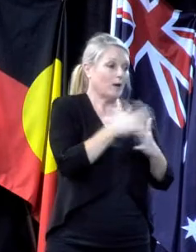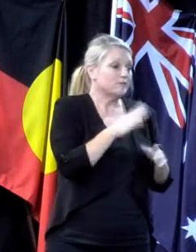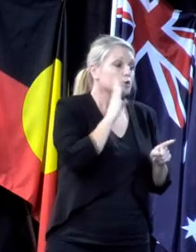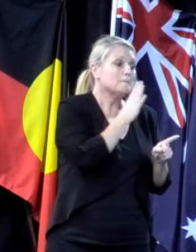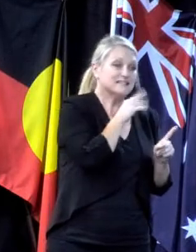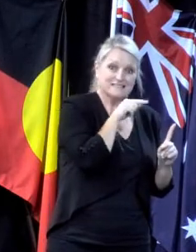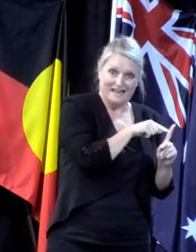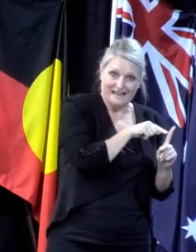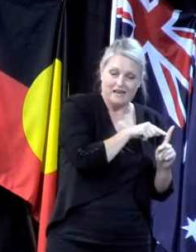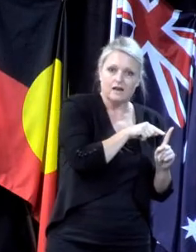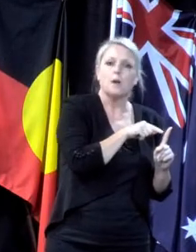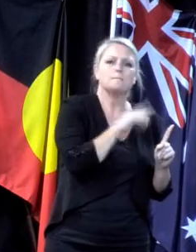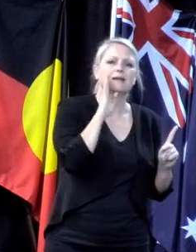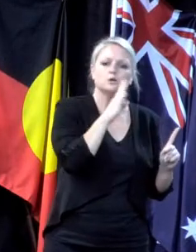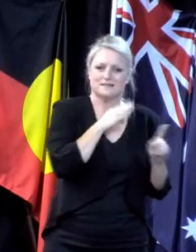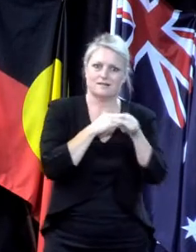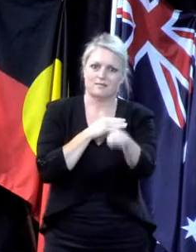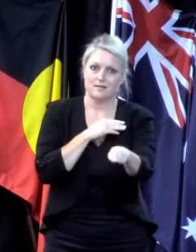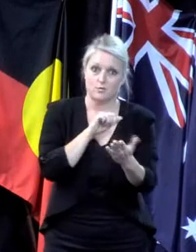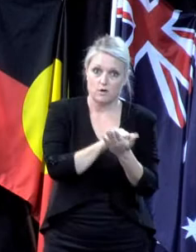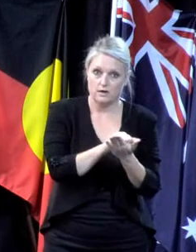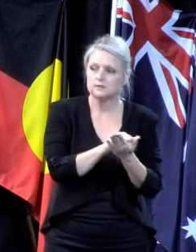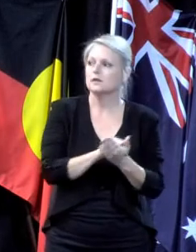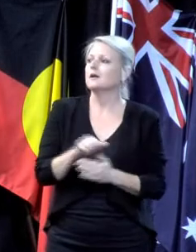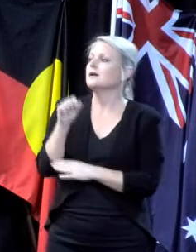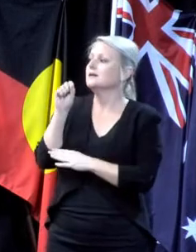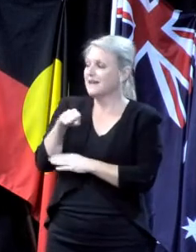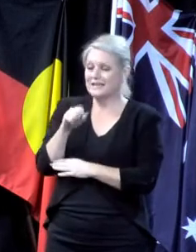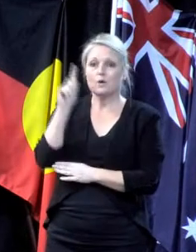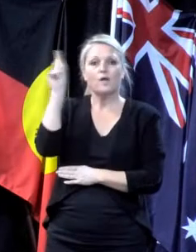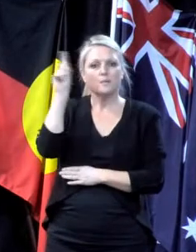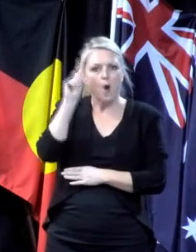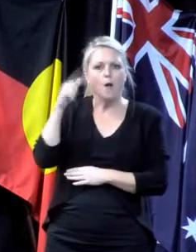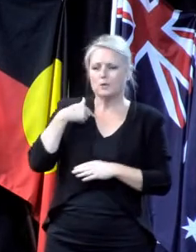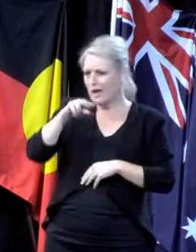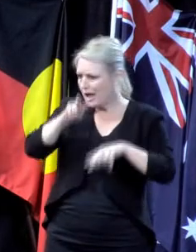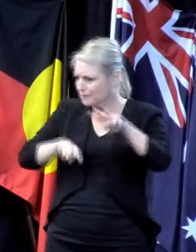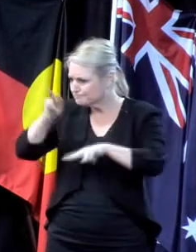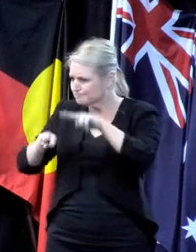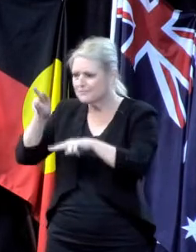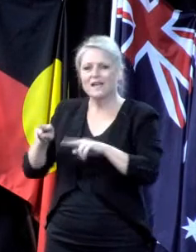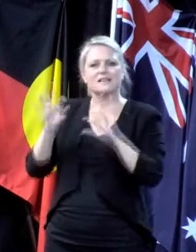So, right now we’re submitting data around specialized health support needs for students for 2020. But as I said,